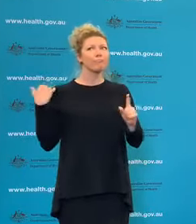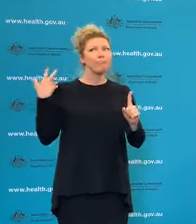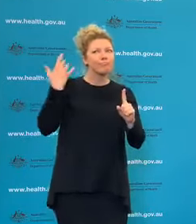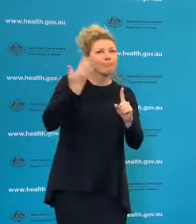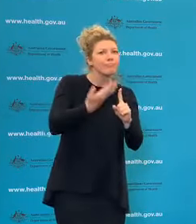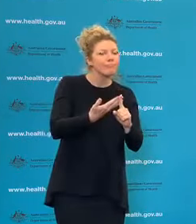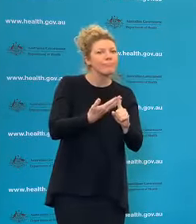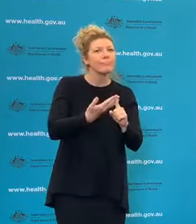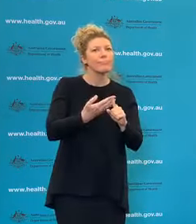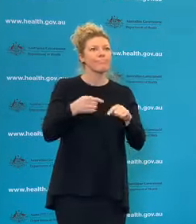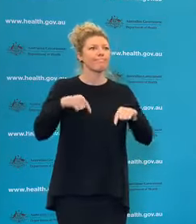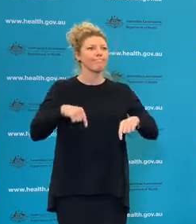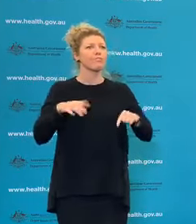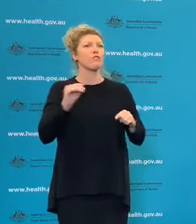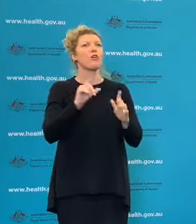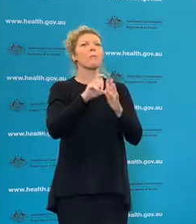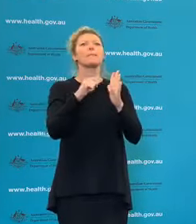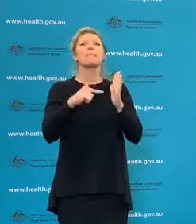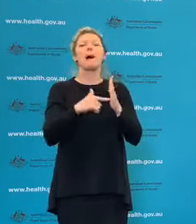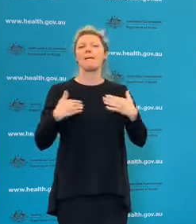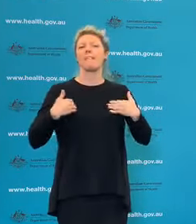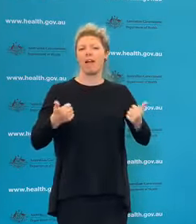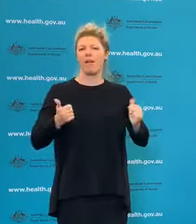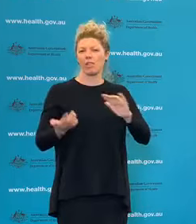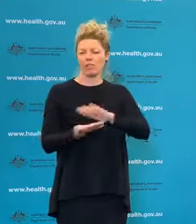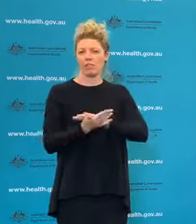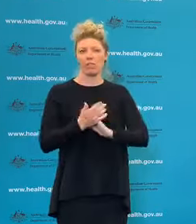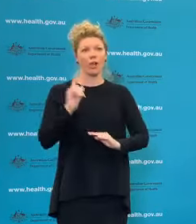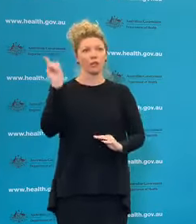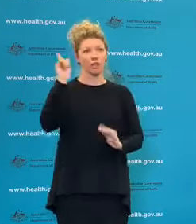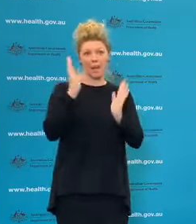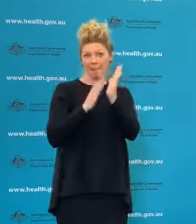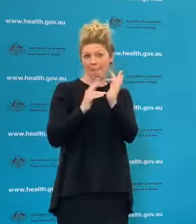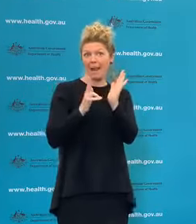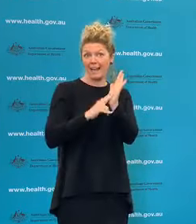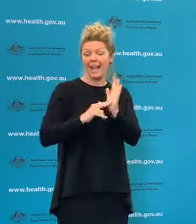the Department of Health. So today I can report that there are currently